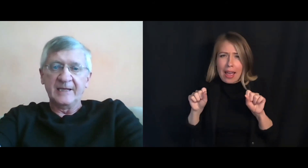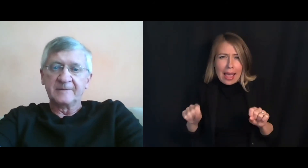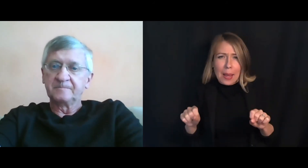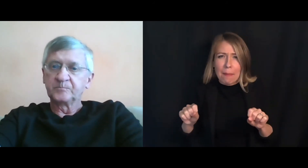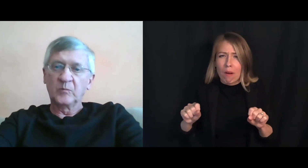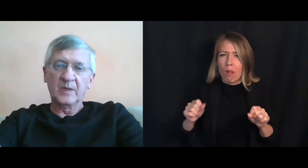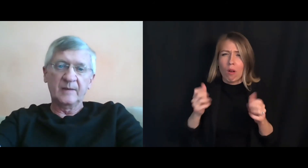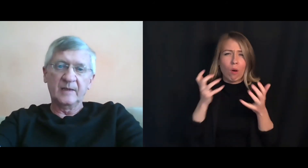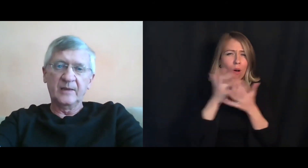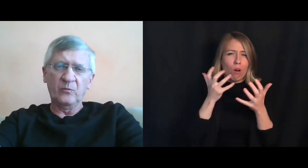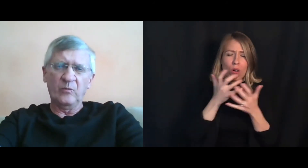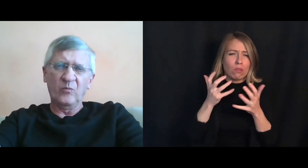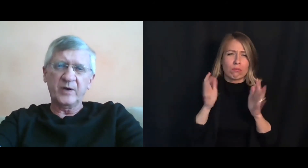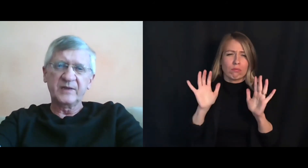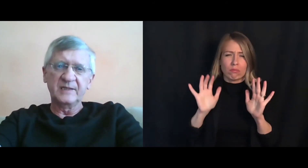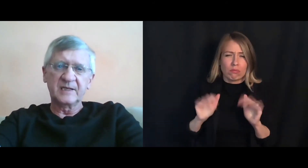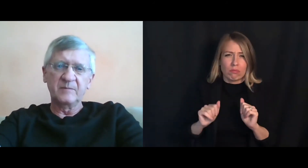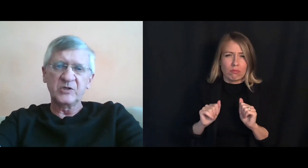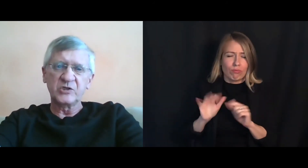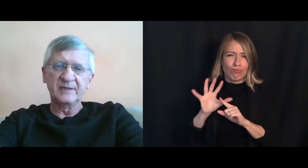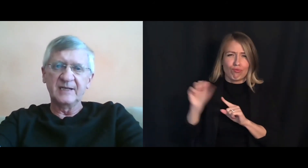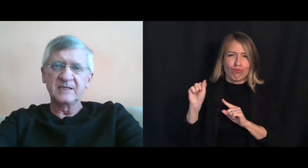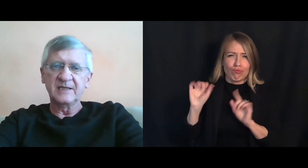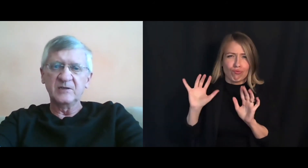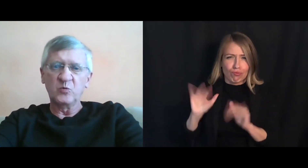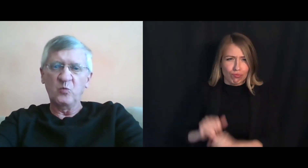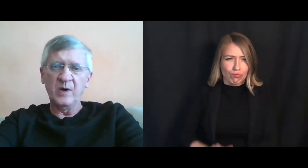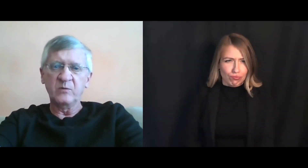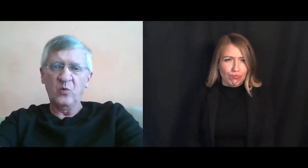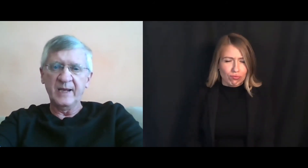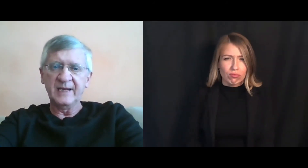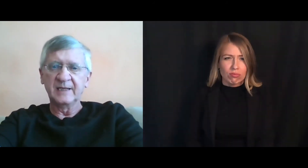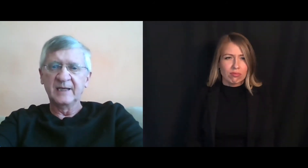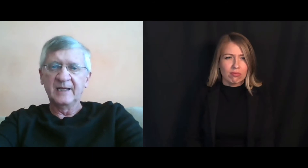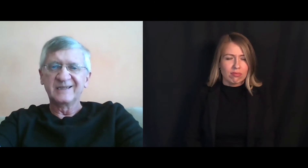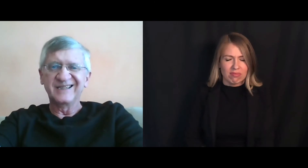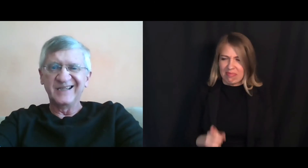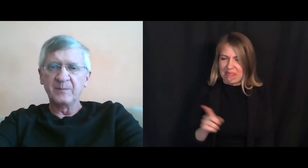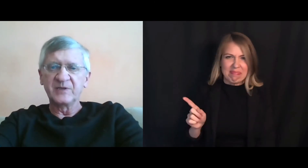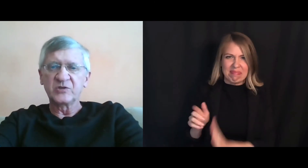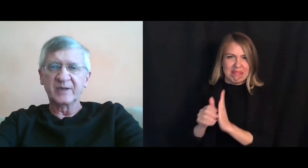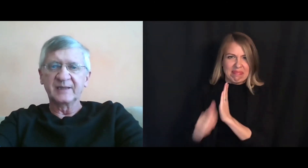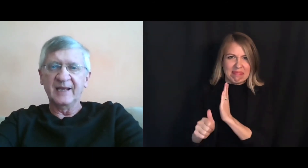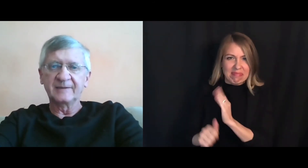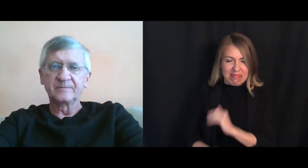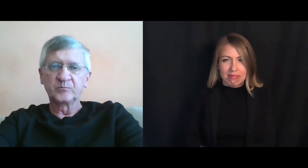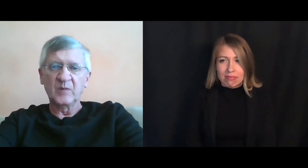And the work that the Commission does is one way to demonstrate that.